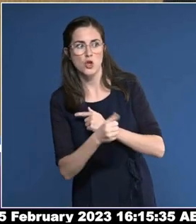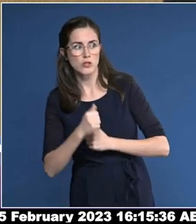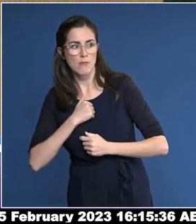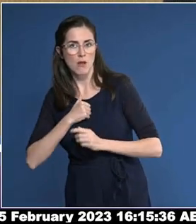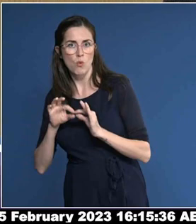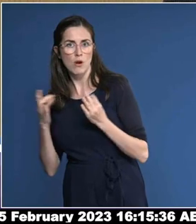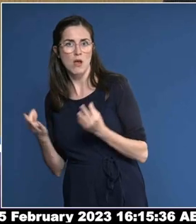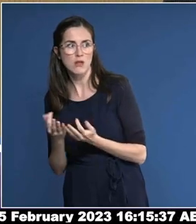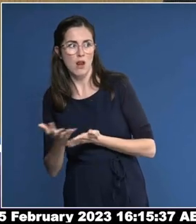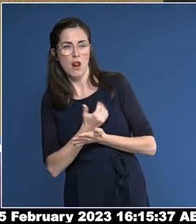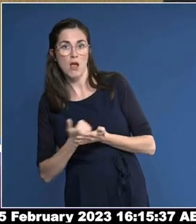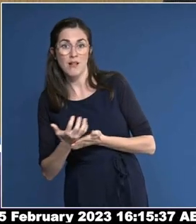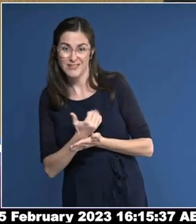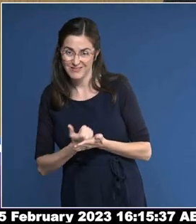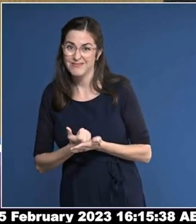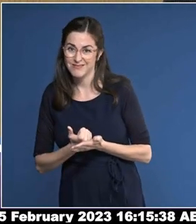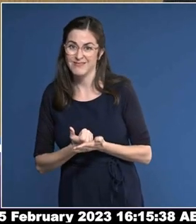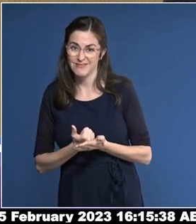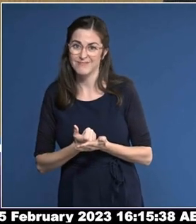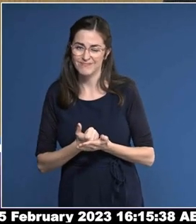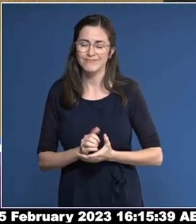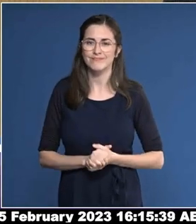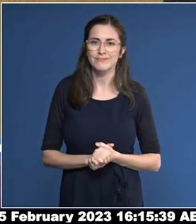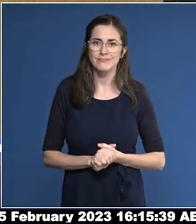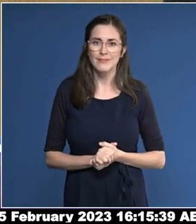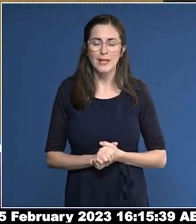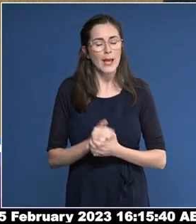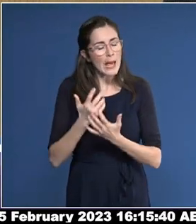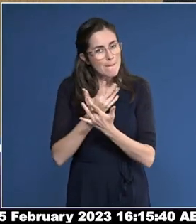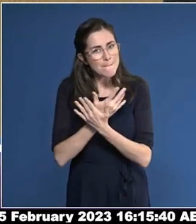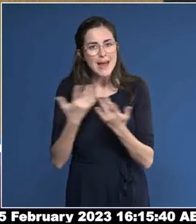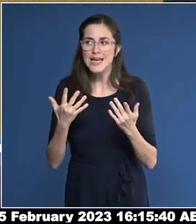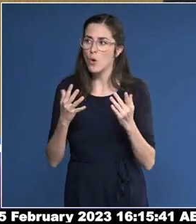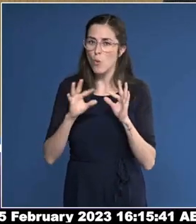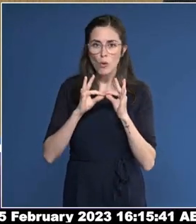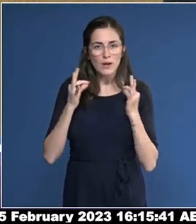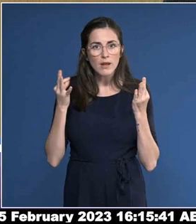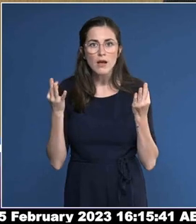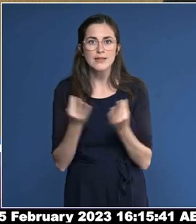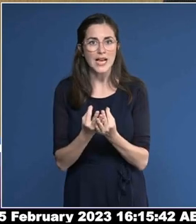the number of organisations who are multifaceted, provide lots of different types